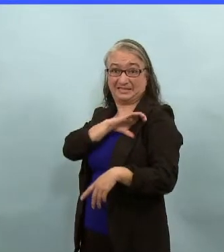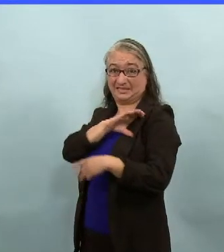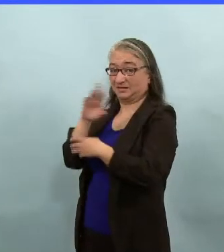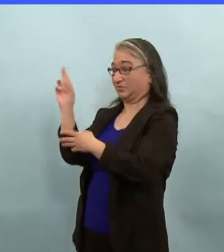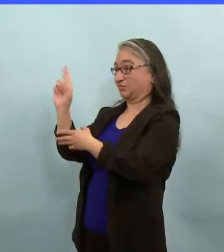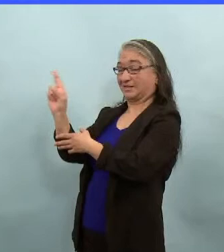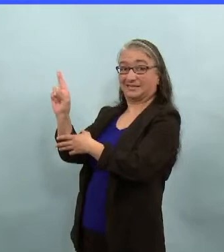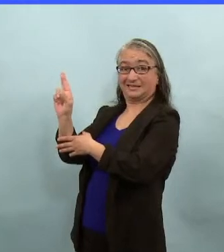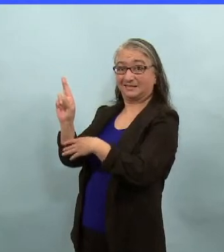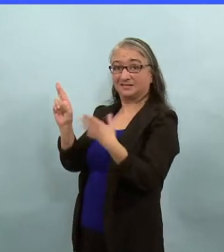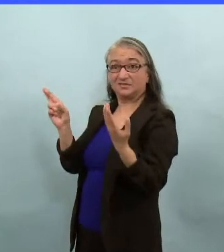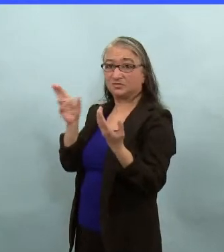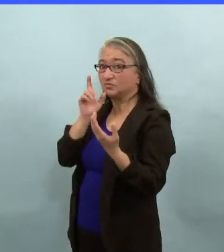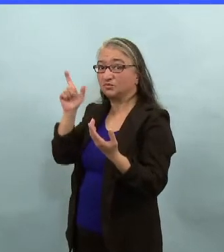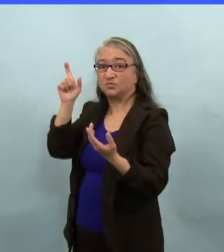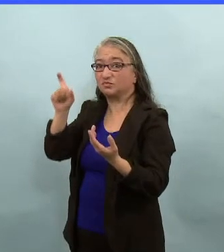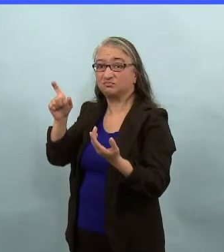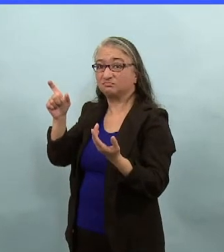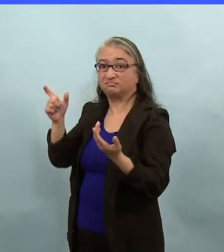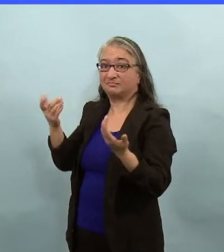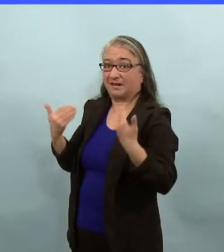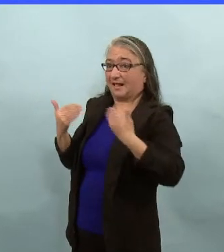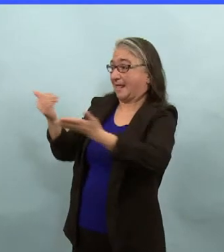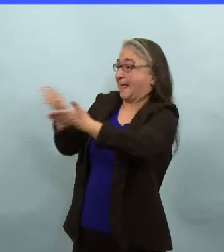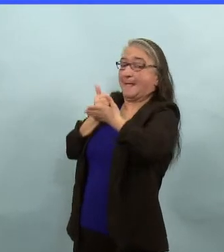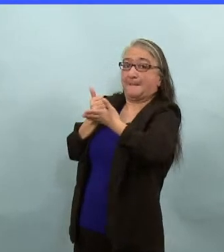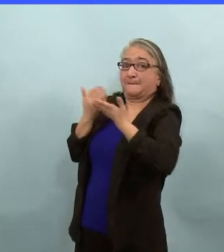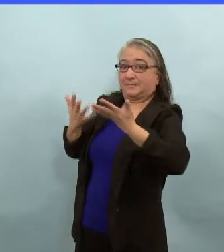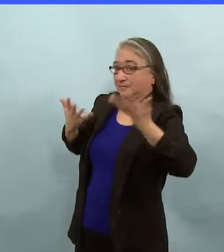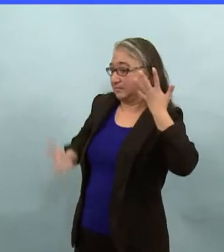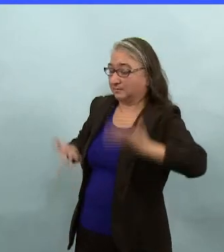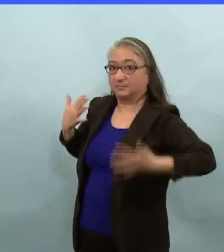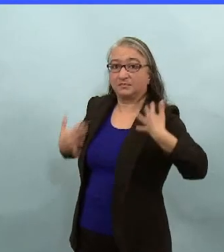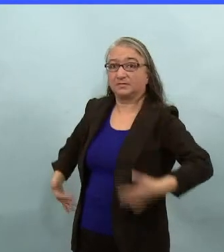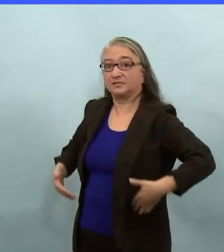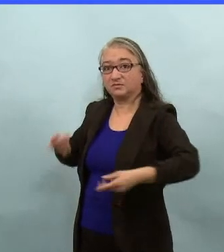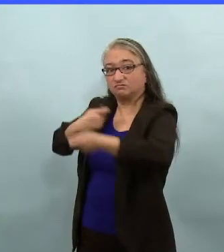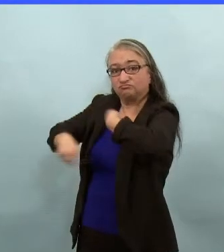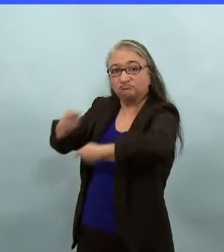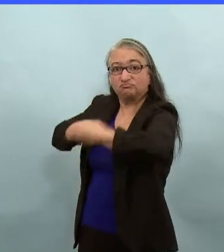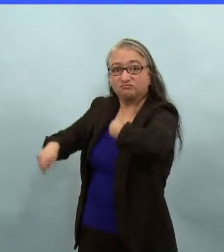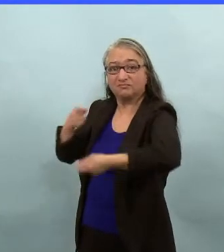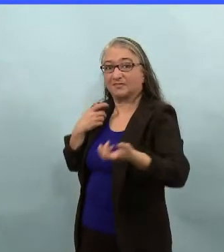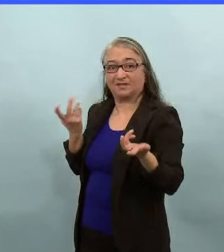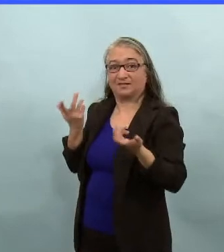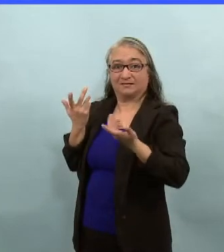disruption to people because of this policy kind of going back to what i think cameron's question